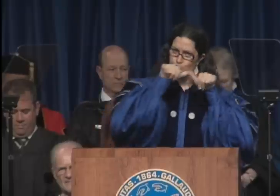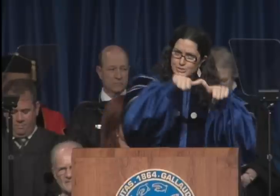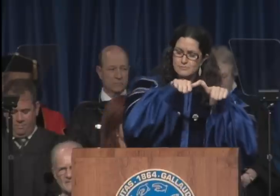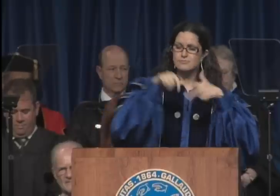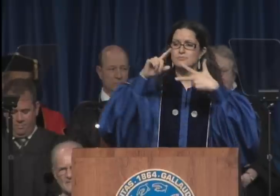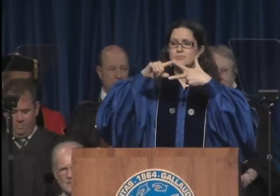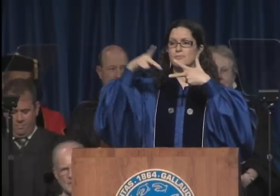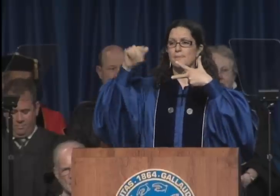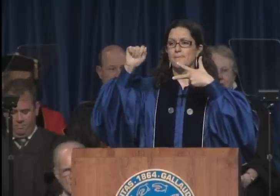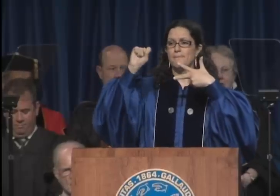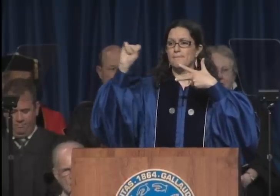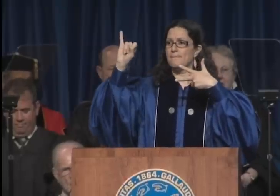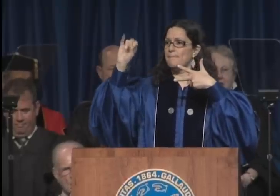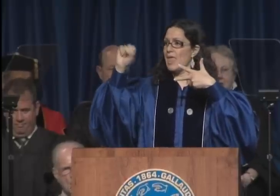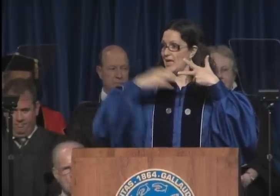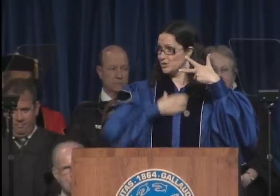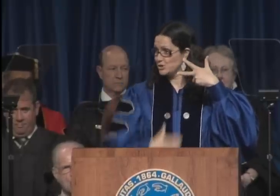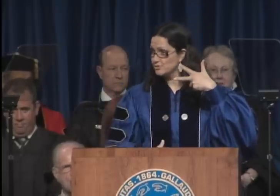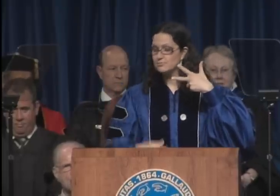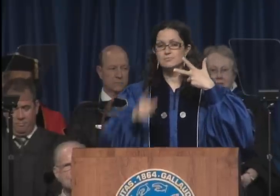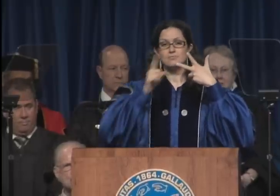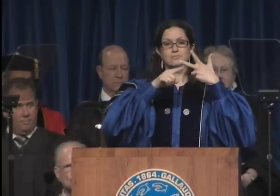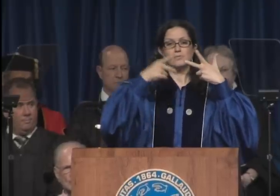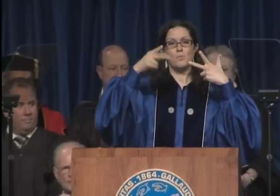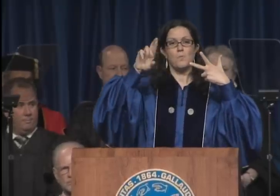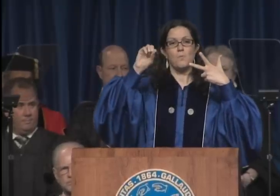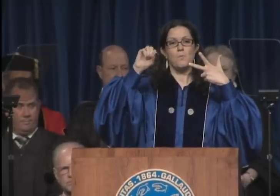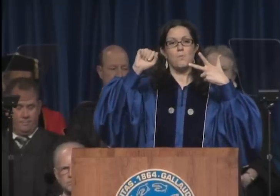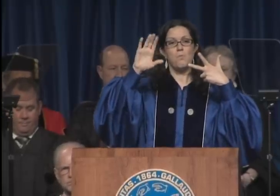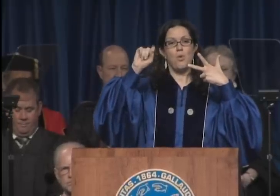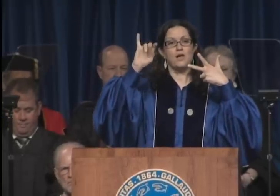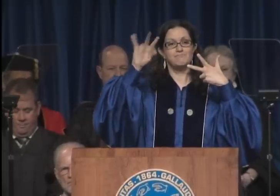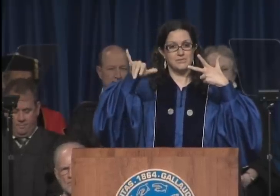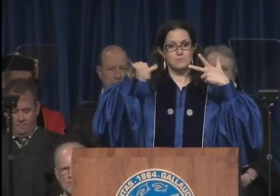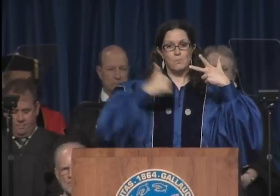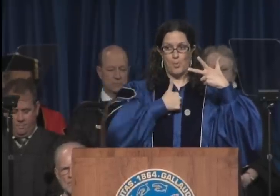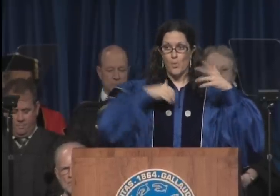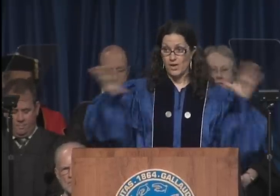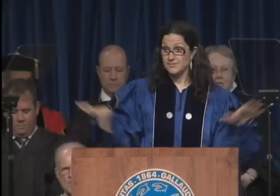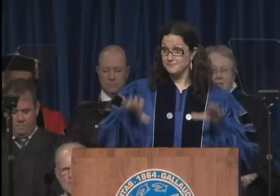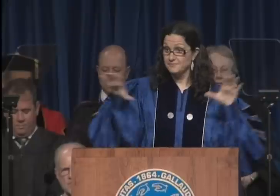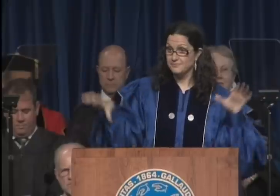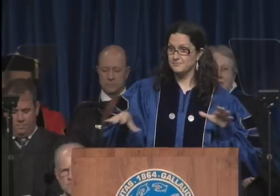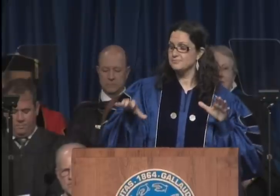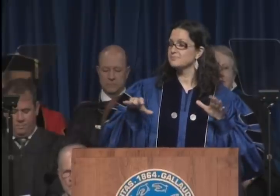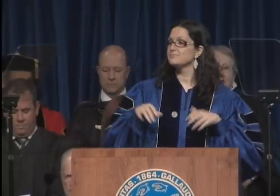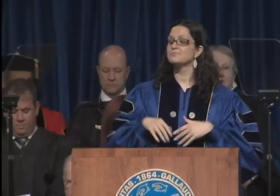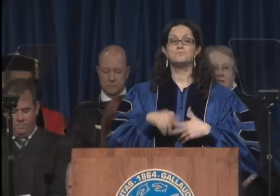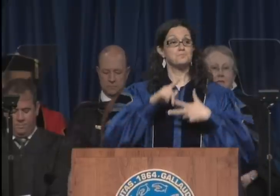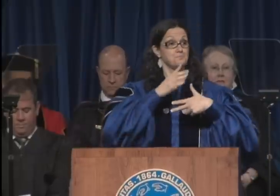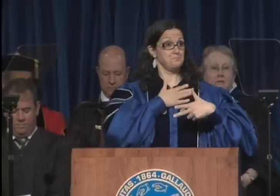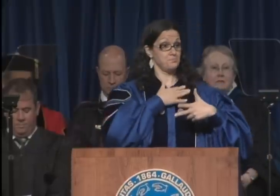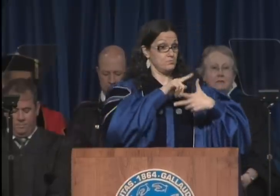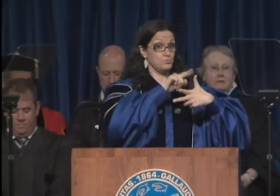They are persistence, passion, and proactivity.